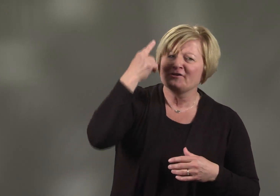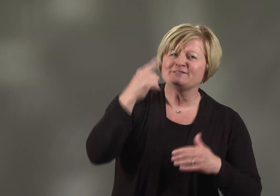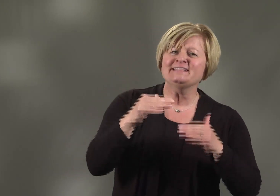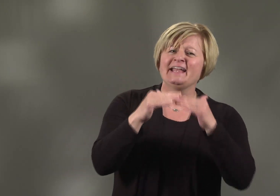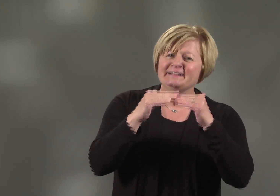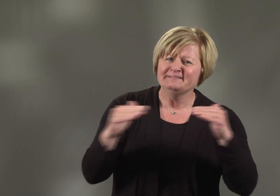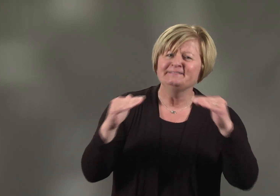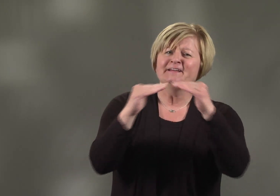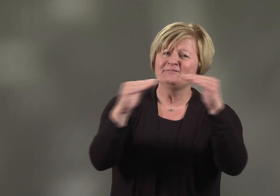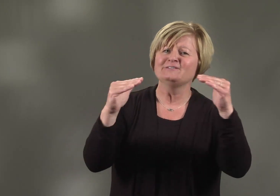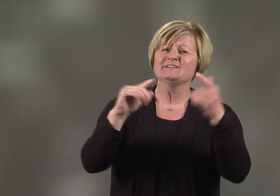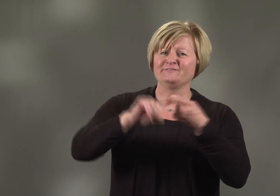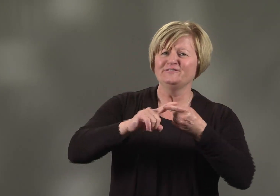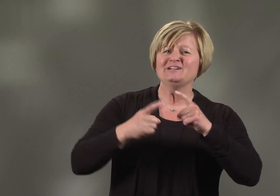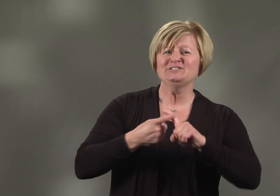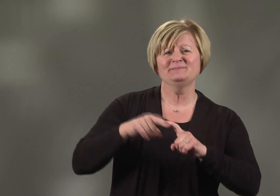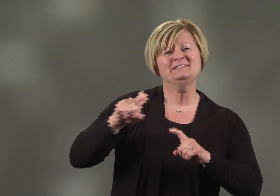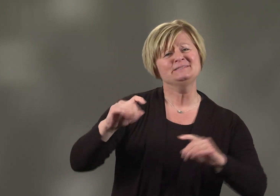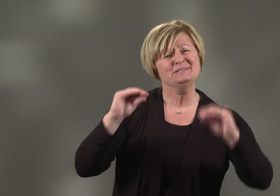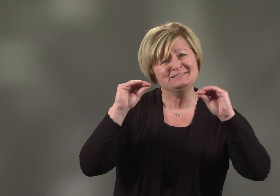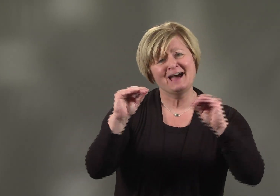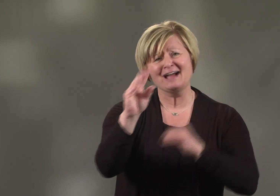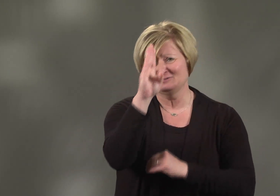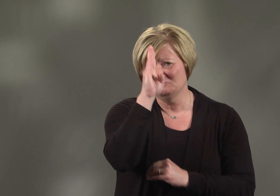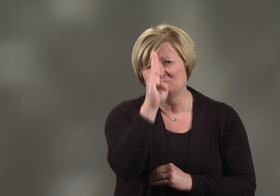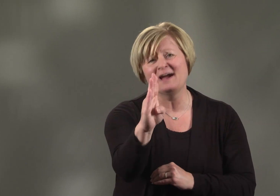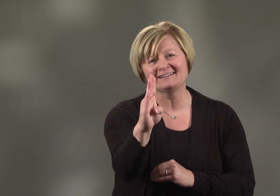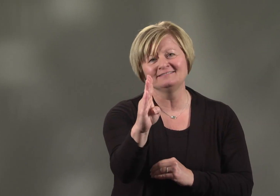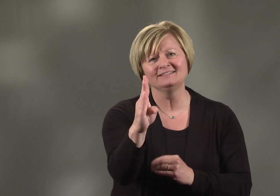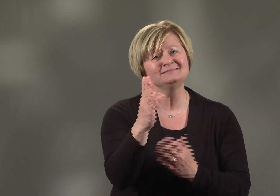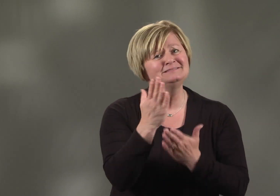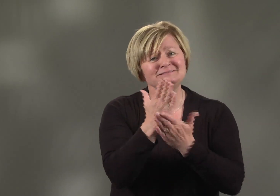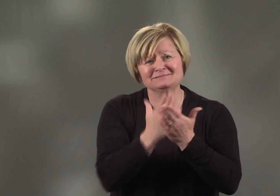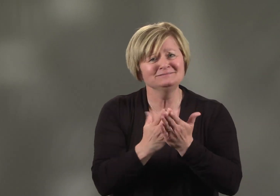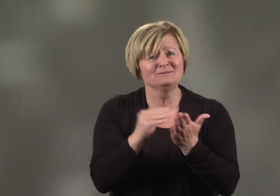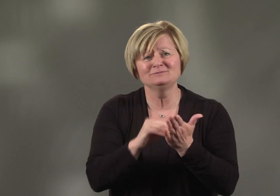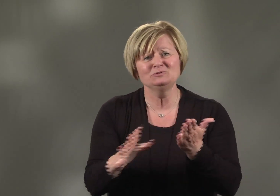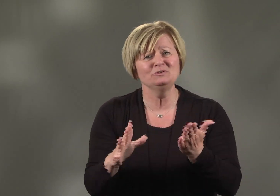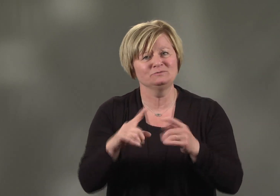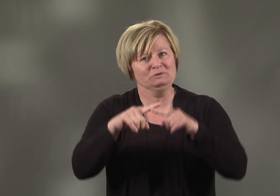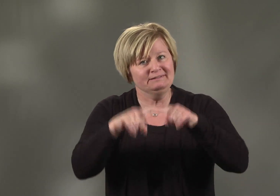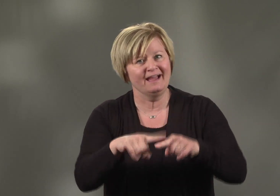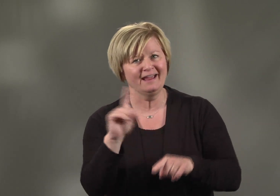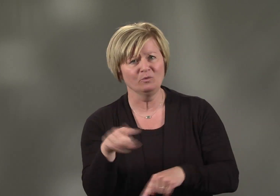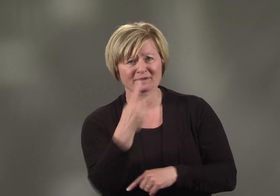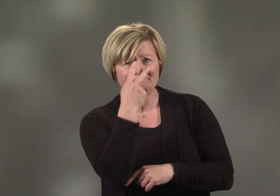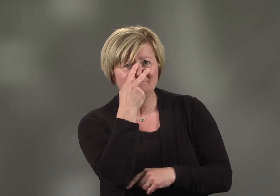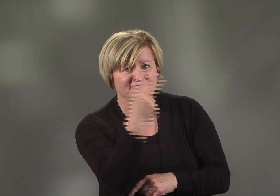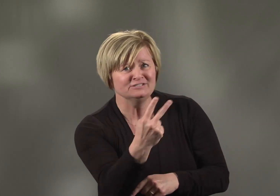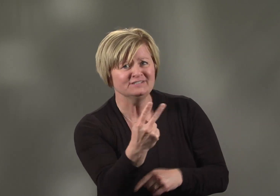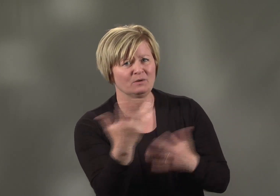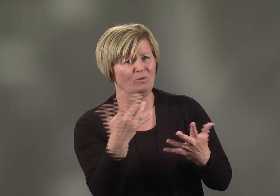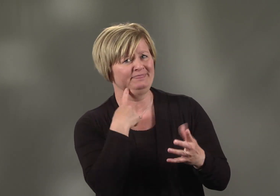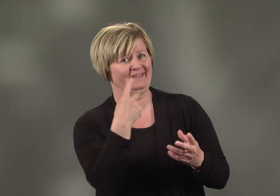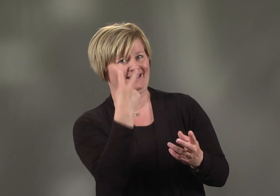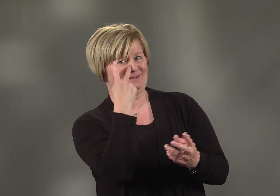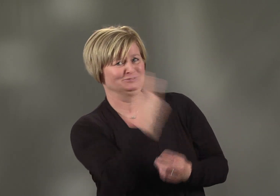Understanding levels of friendship needs to be taught directly, since some students rely only on vision and what they observe.